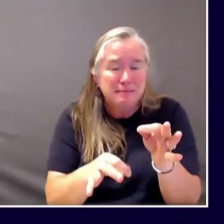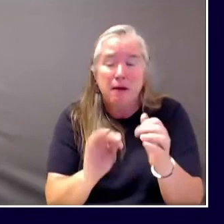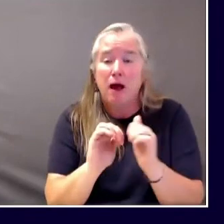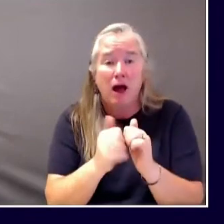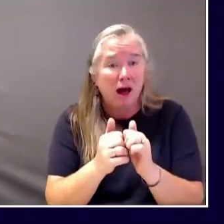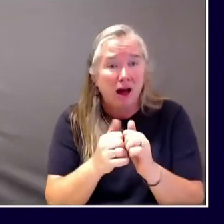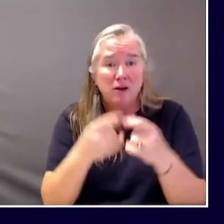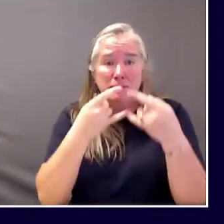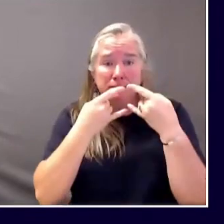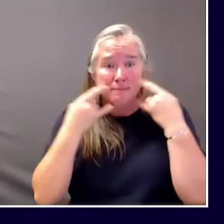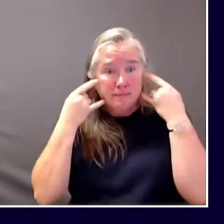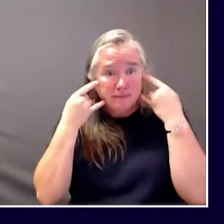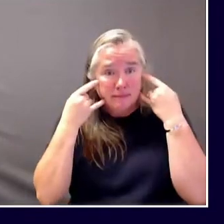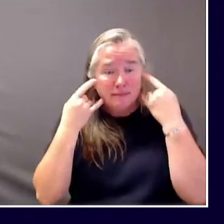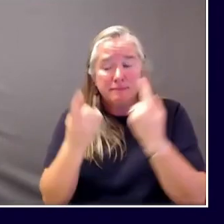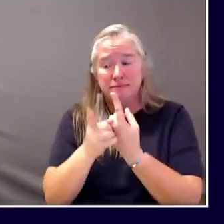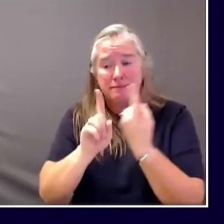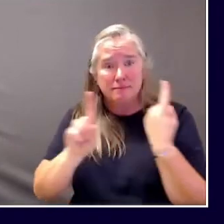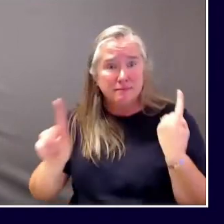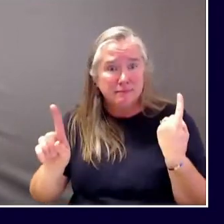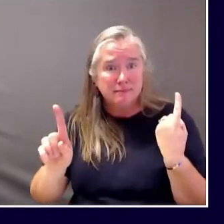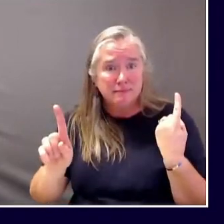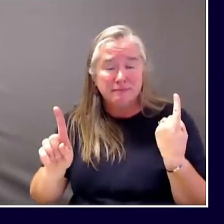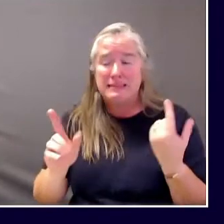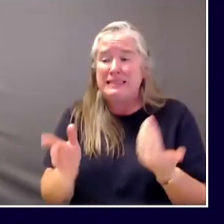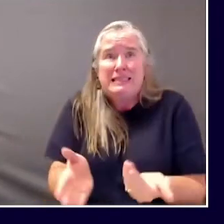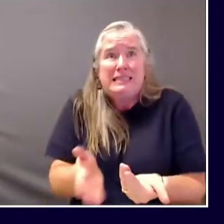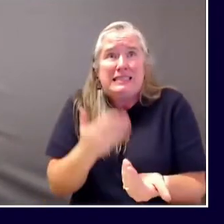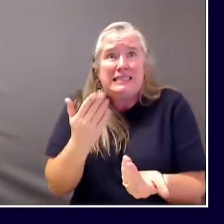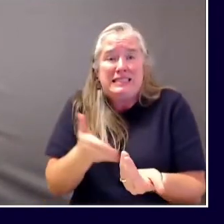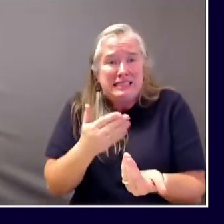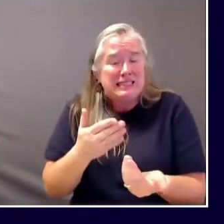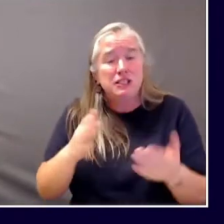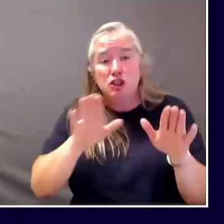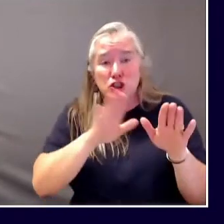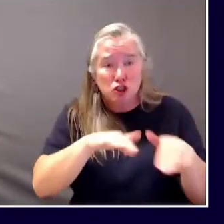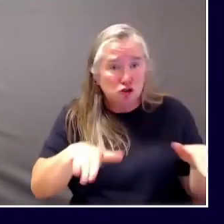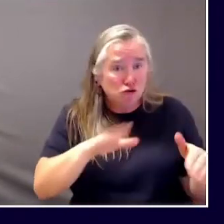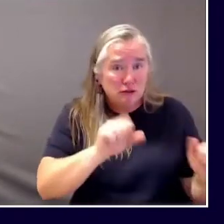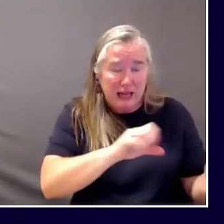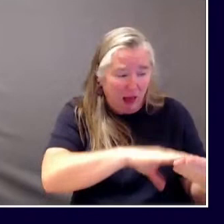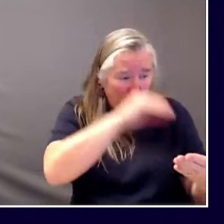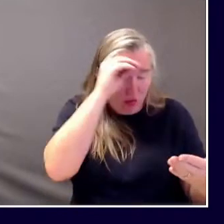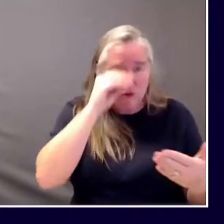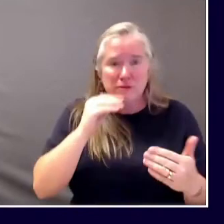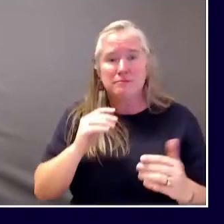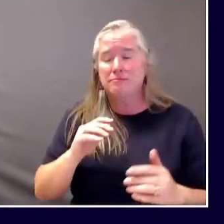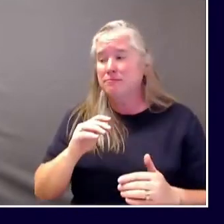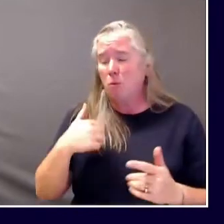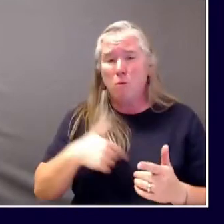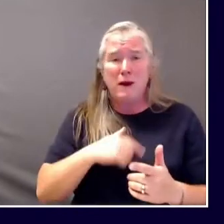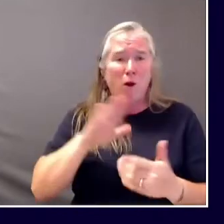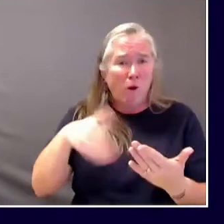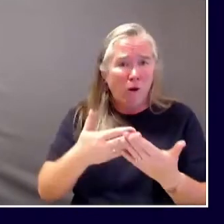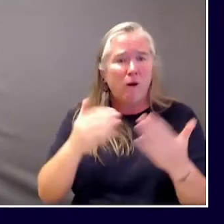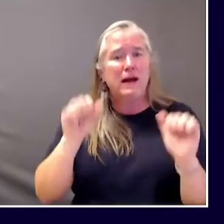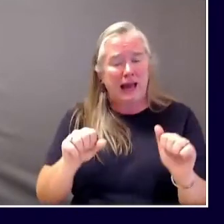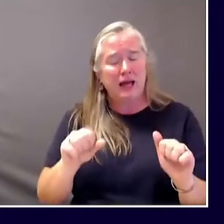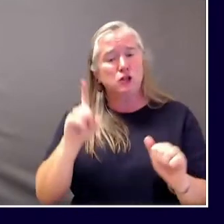not difficult